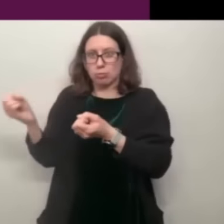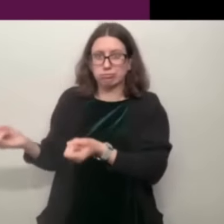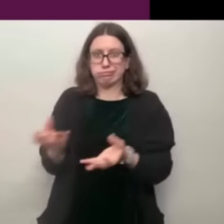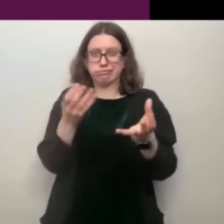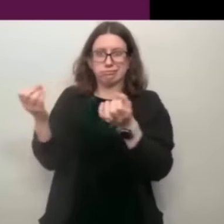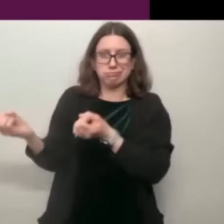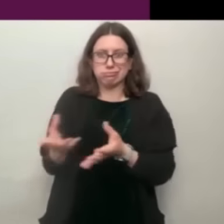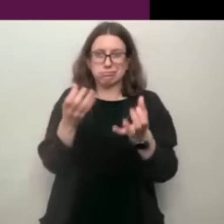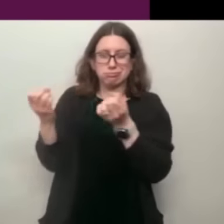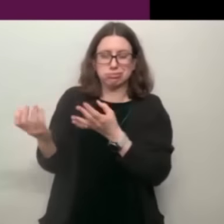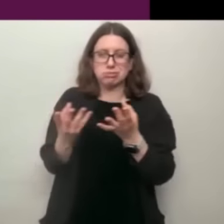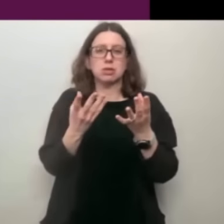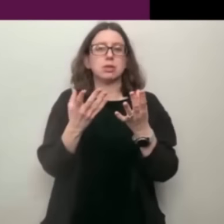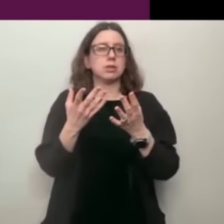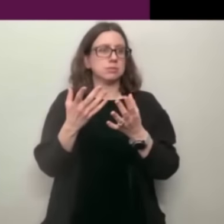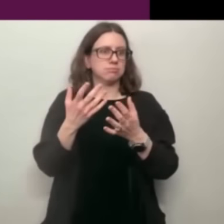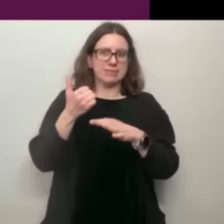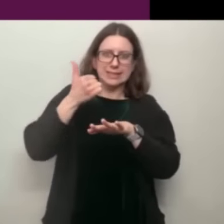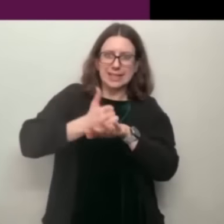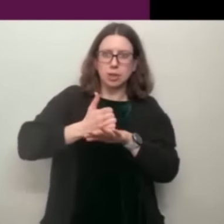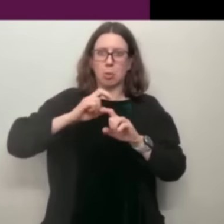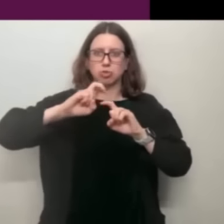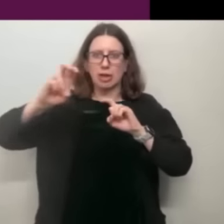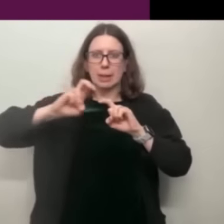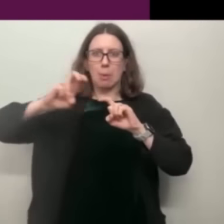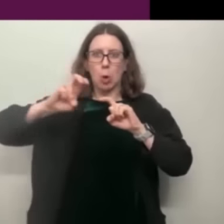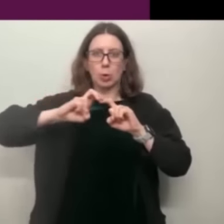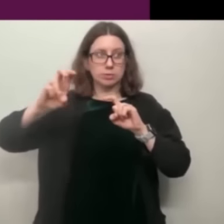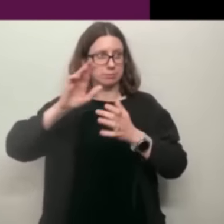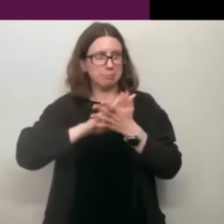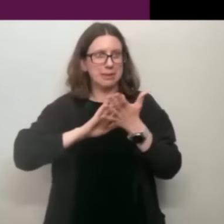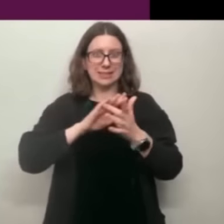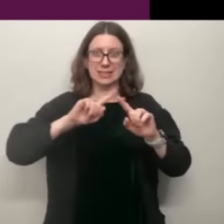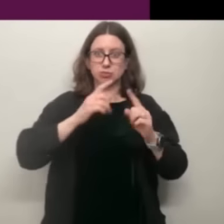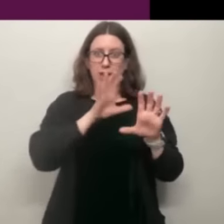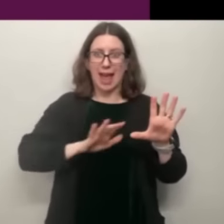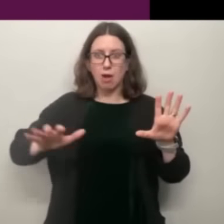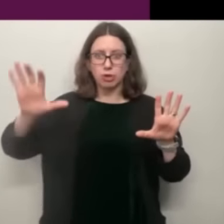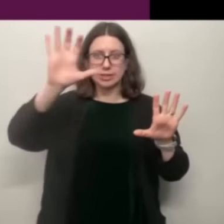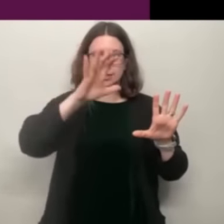of the canals and so forth. Now in this print, which I think is particularly beautiful